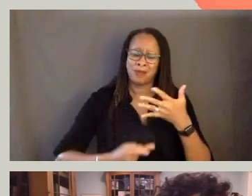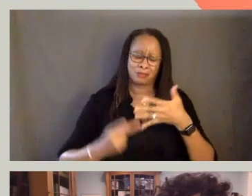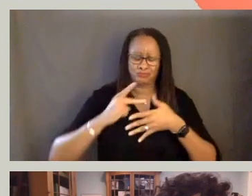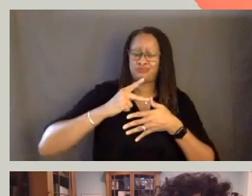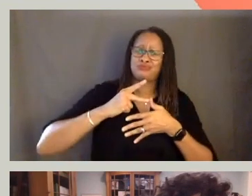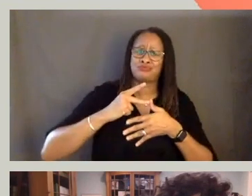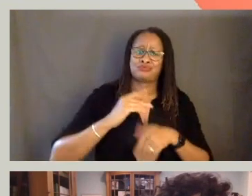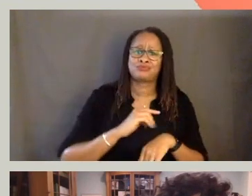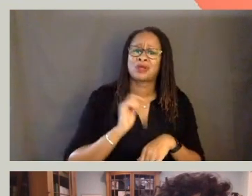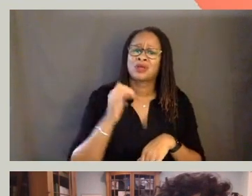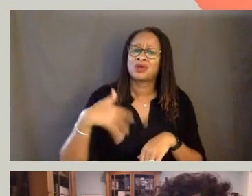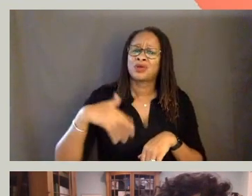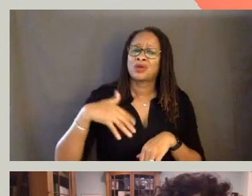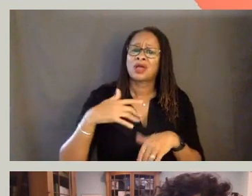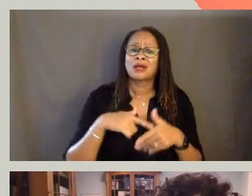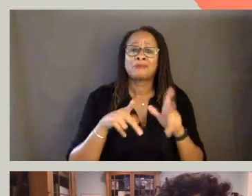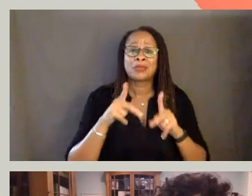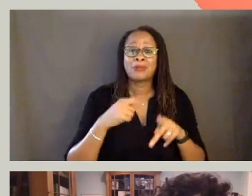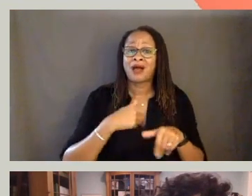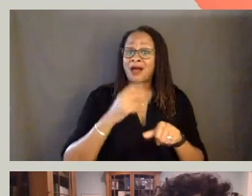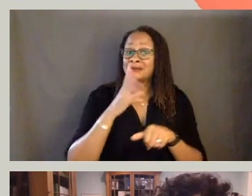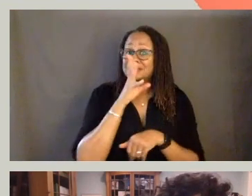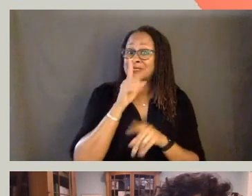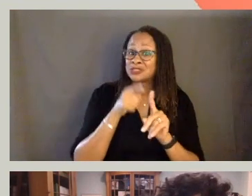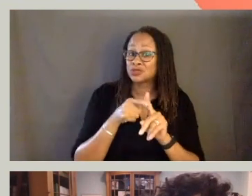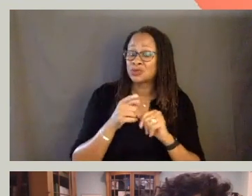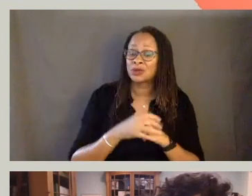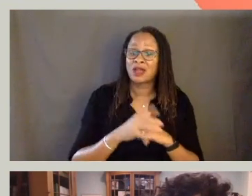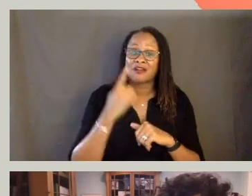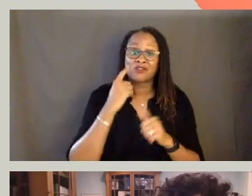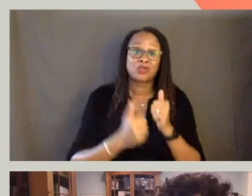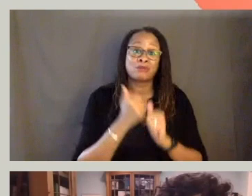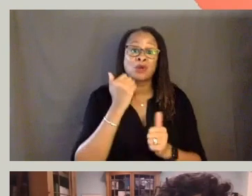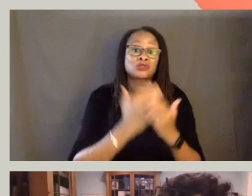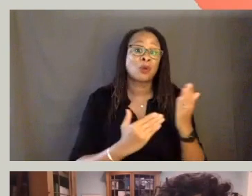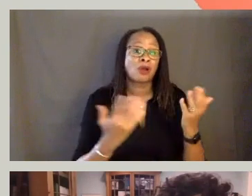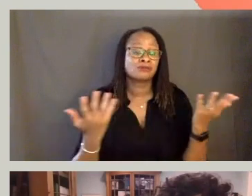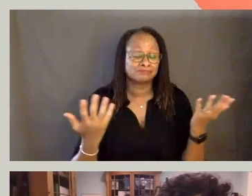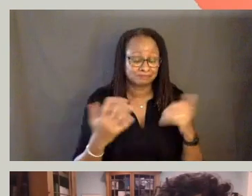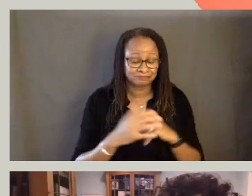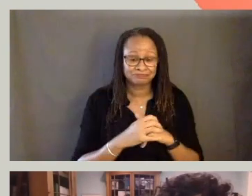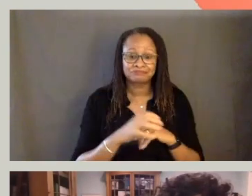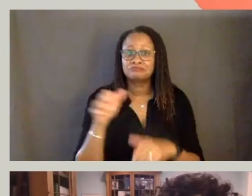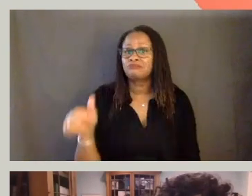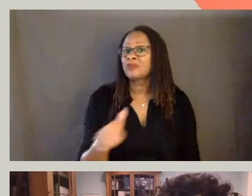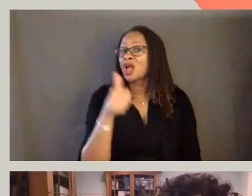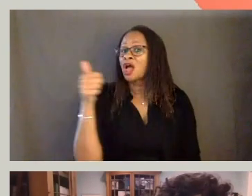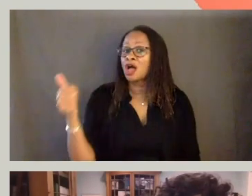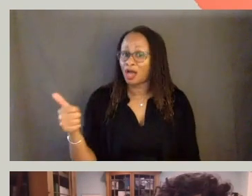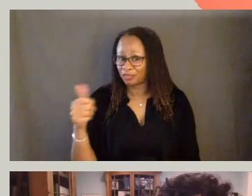the primary people that I'm speaking to for the most part is other undocumented people.